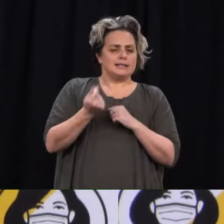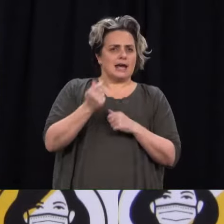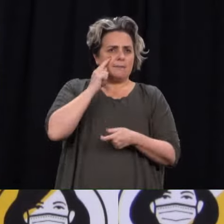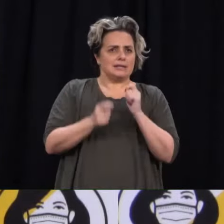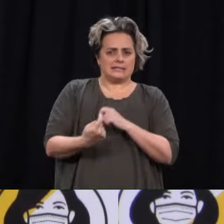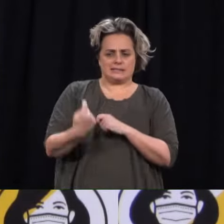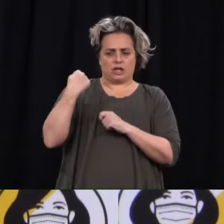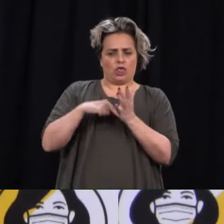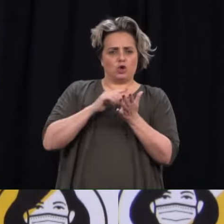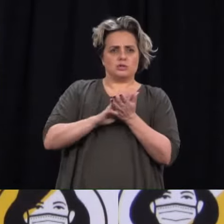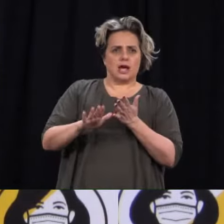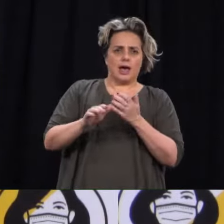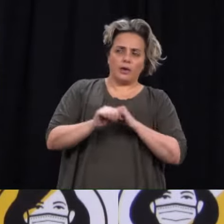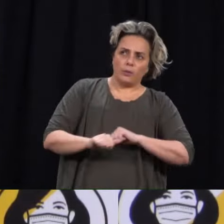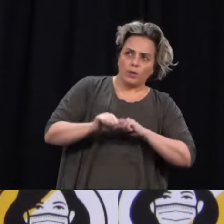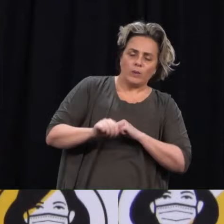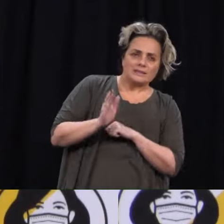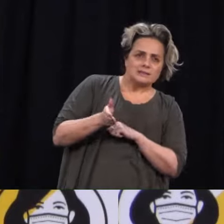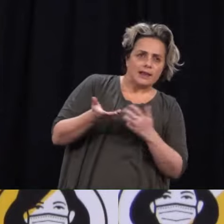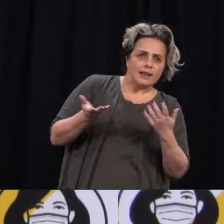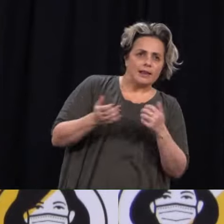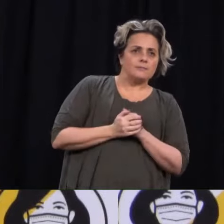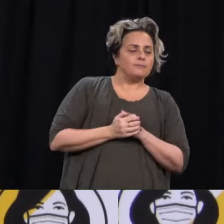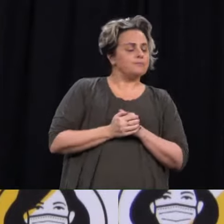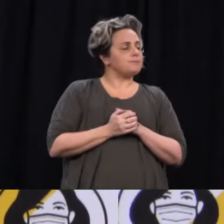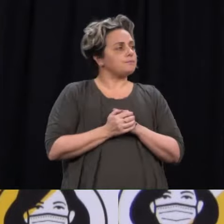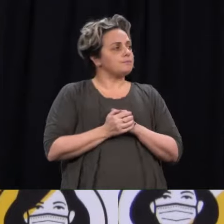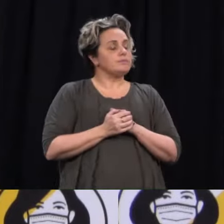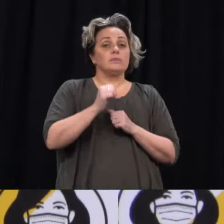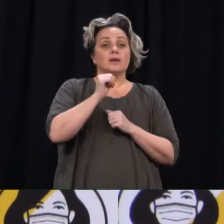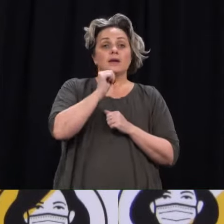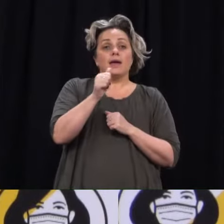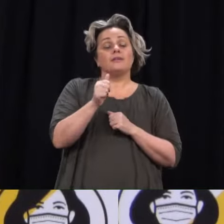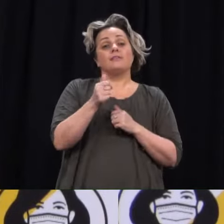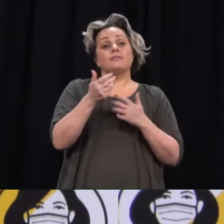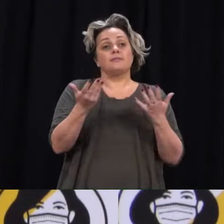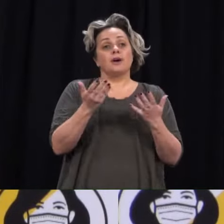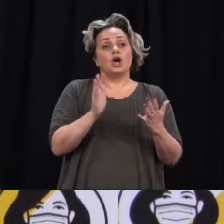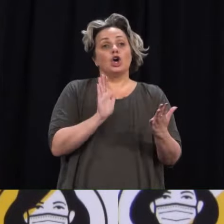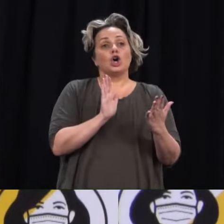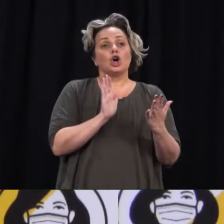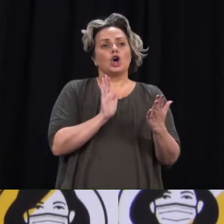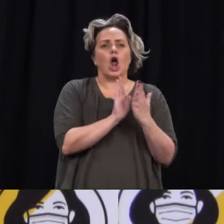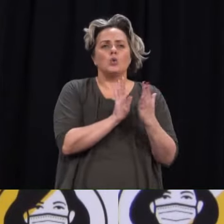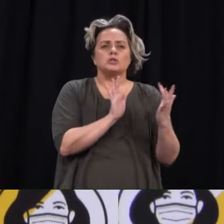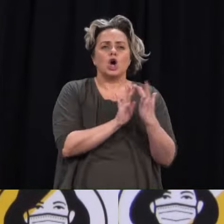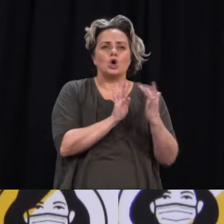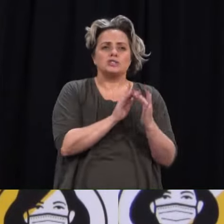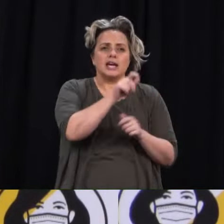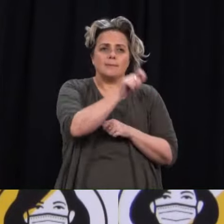and the public being notified. Any of the cases we learnt about today, were they tested as far back as Thursday or